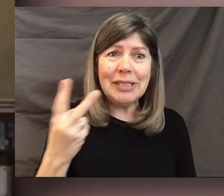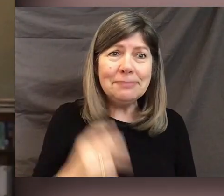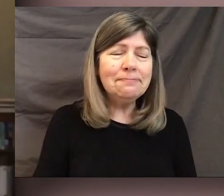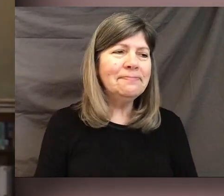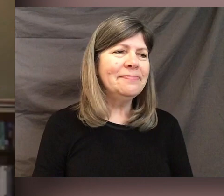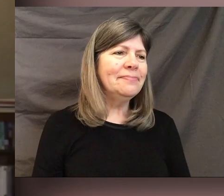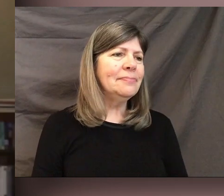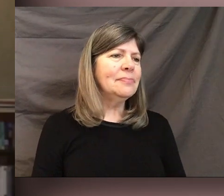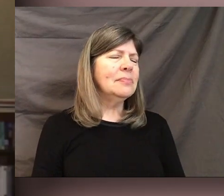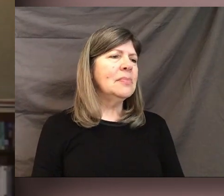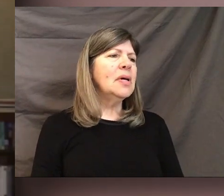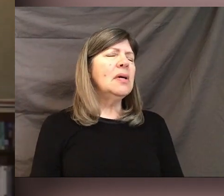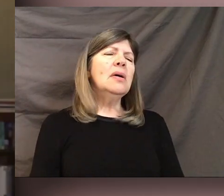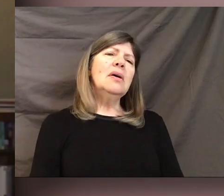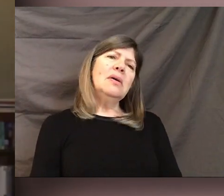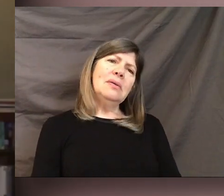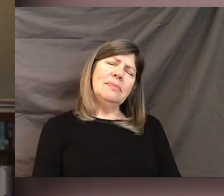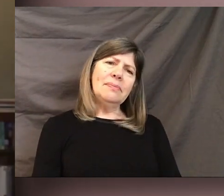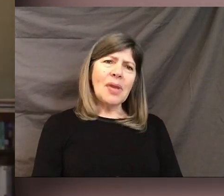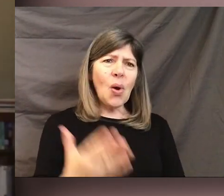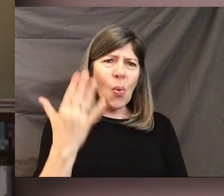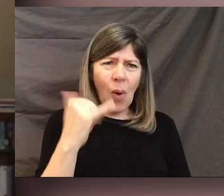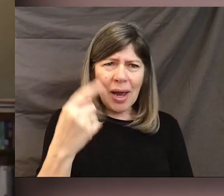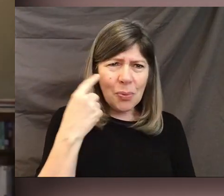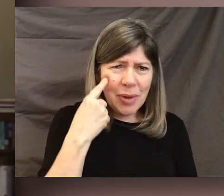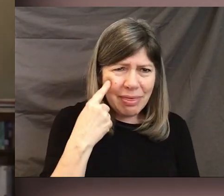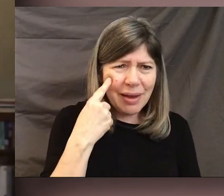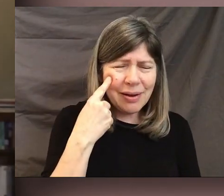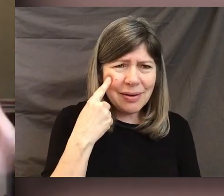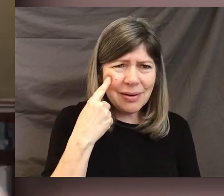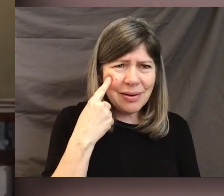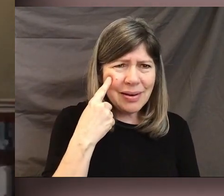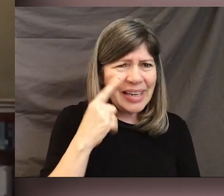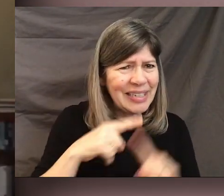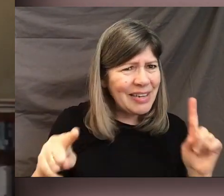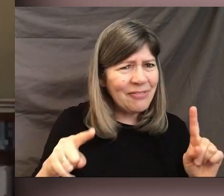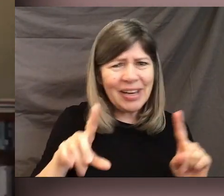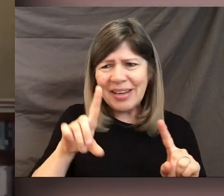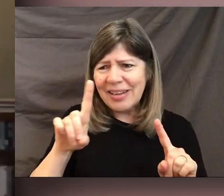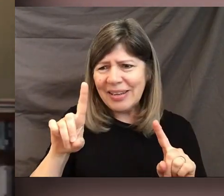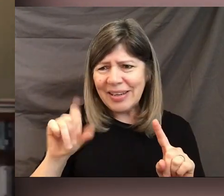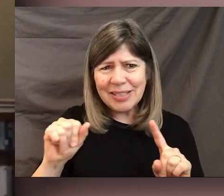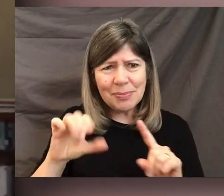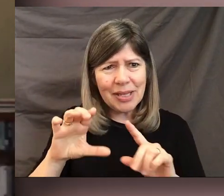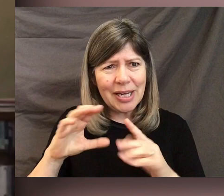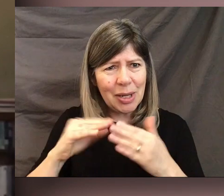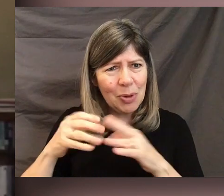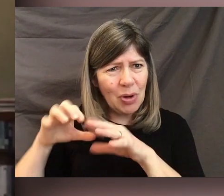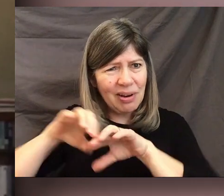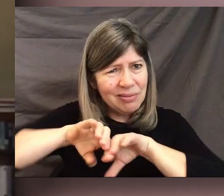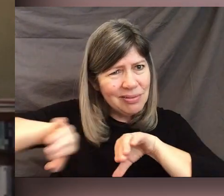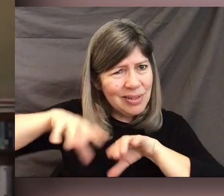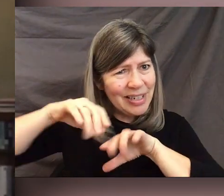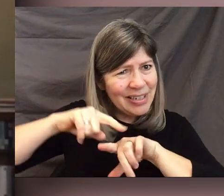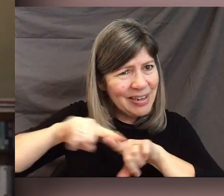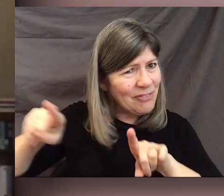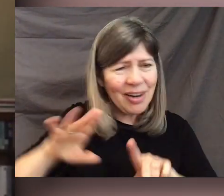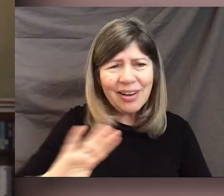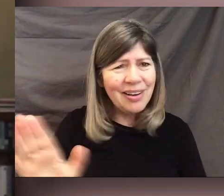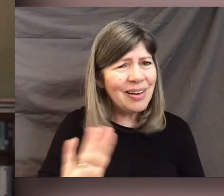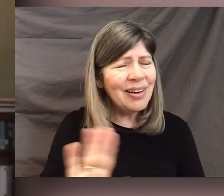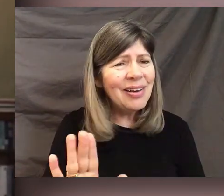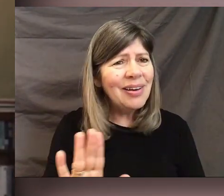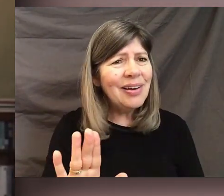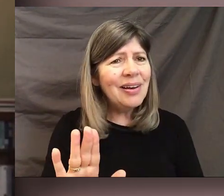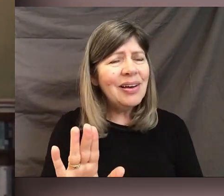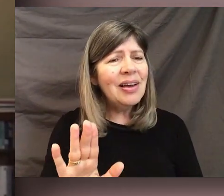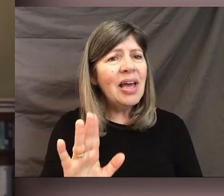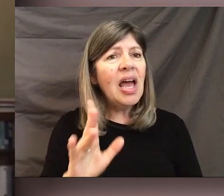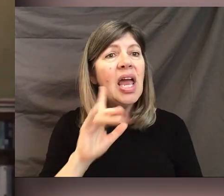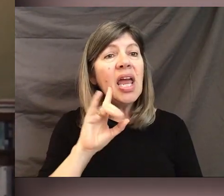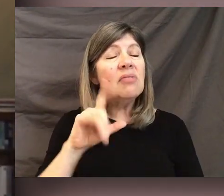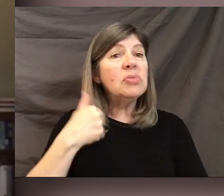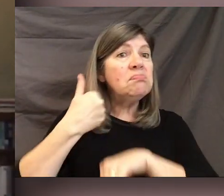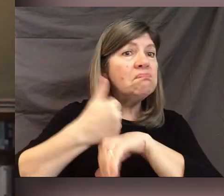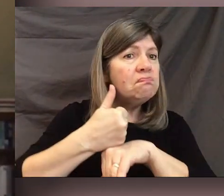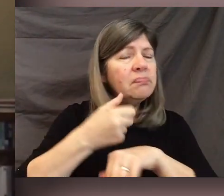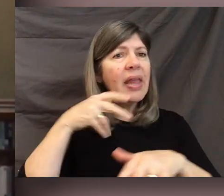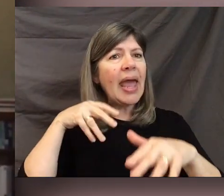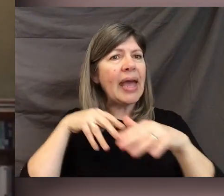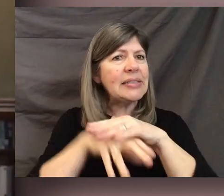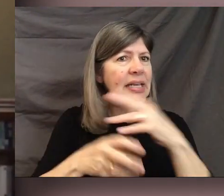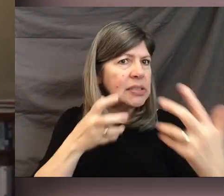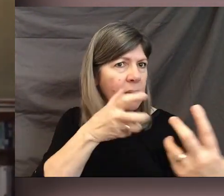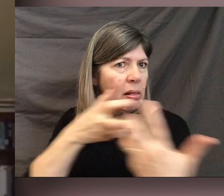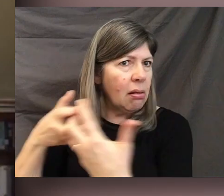Why are we thinking so much that it's huge difference? Like if we are able to make many things accessible, for all kinds of ways,